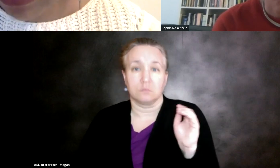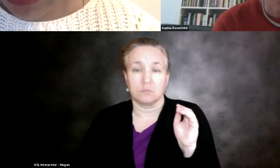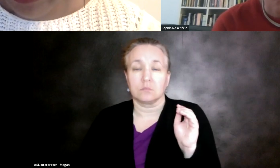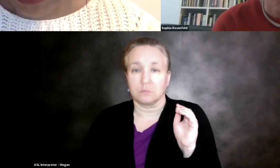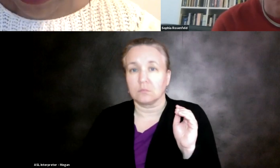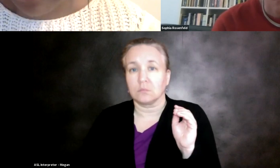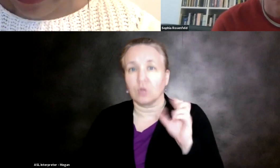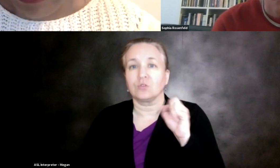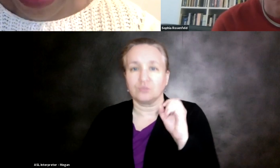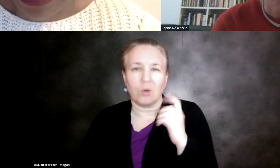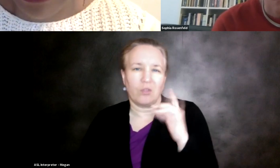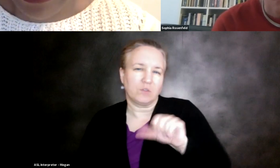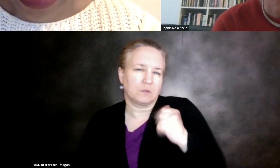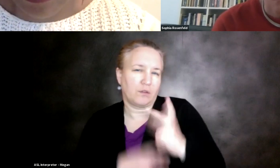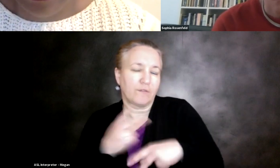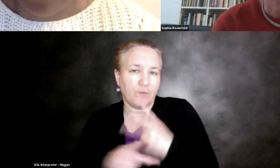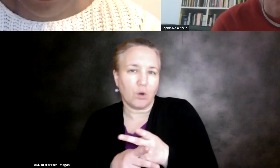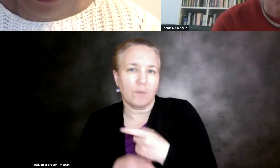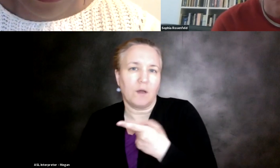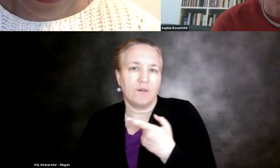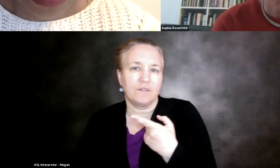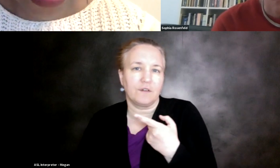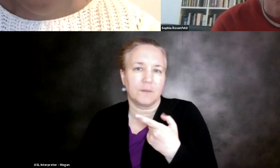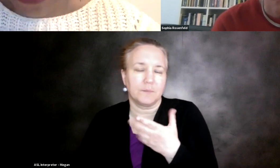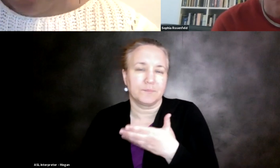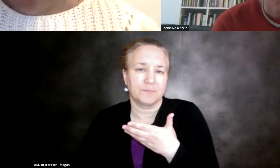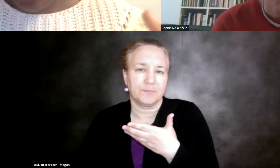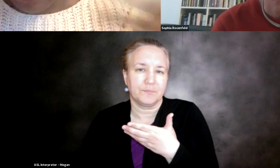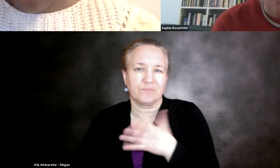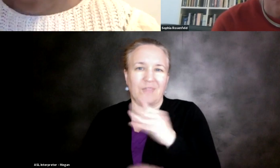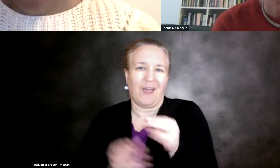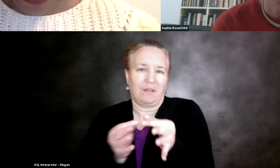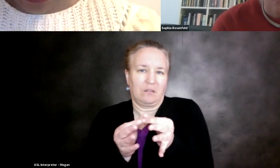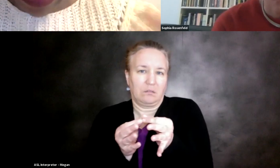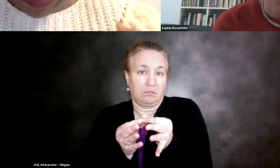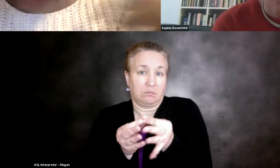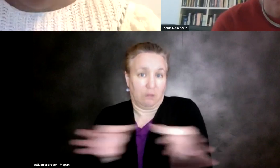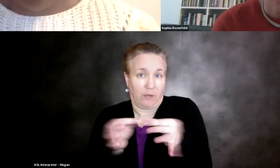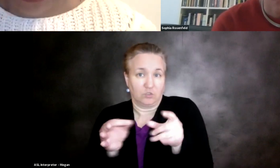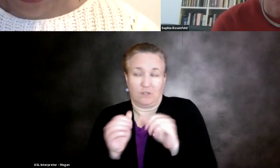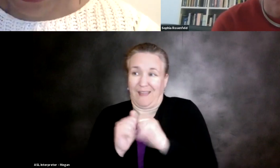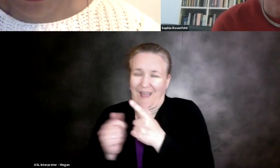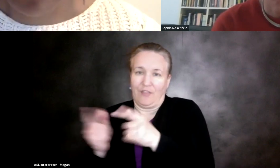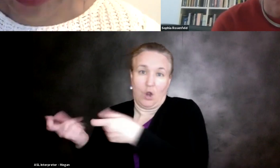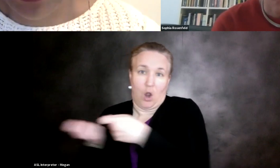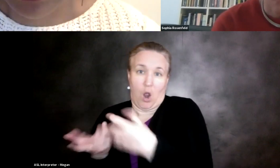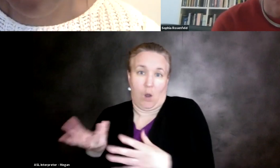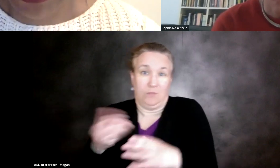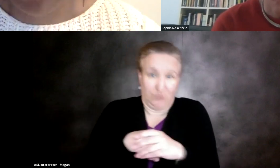So this was another form of-- in the language of how they are absorbed, was this apprenticeship language.